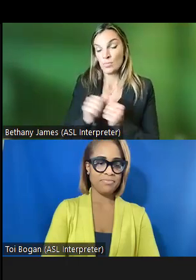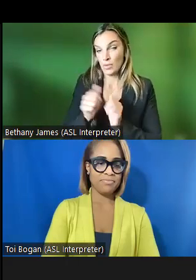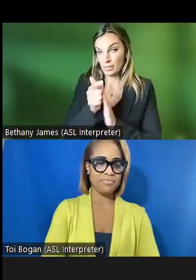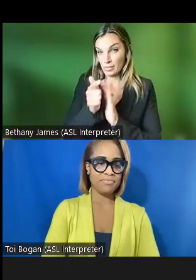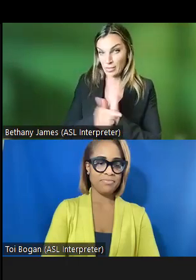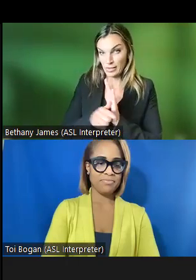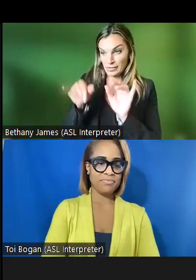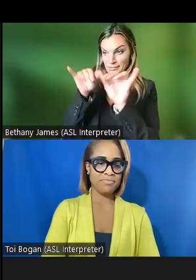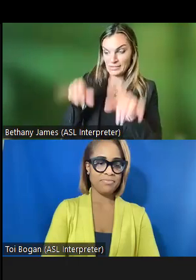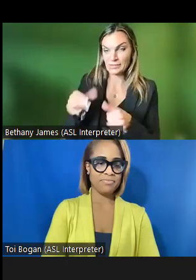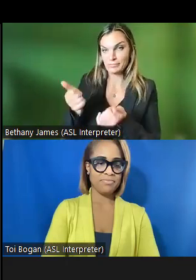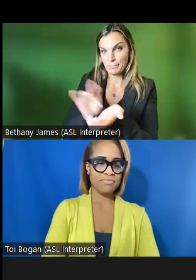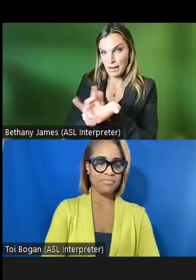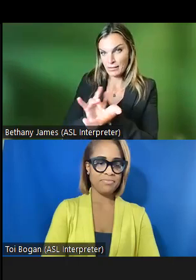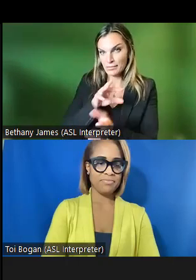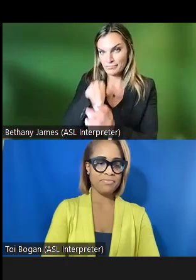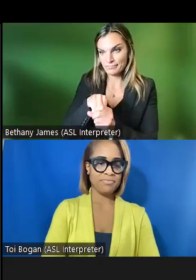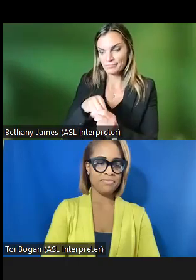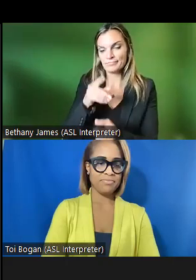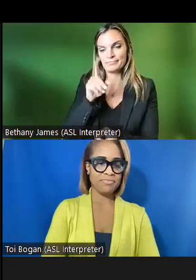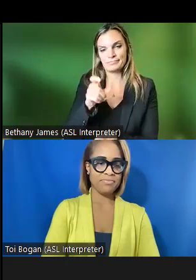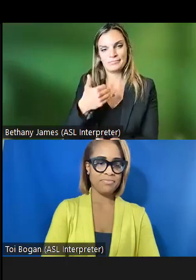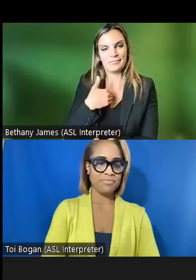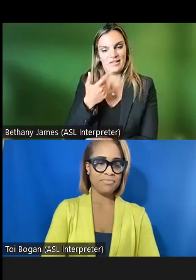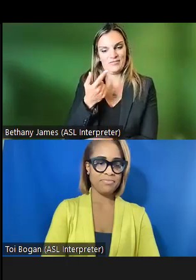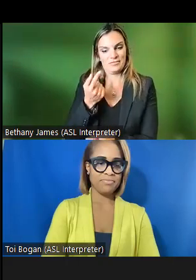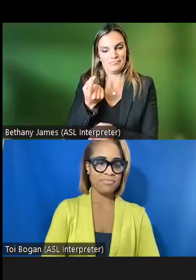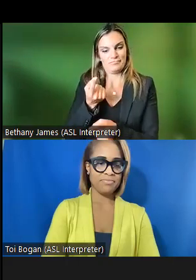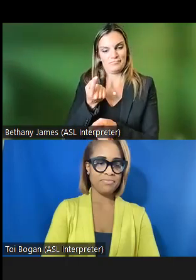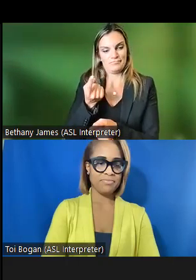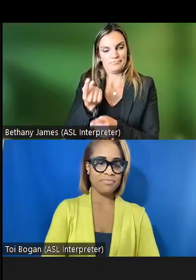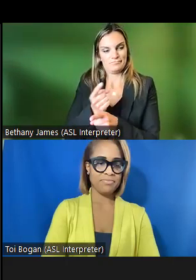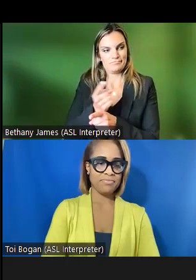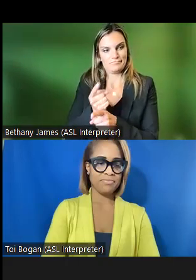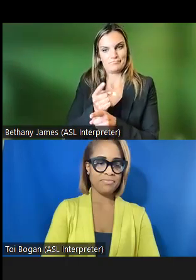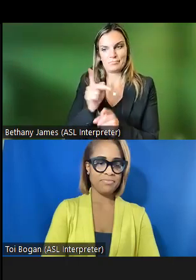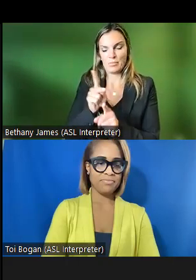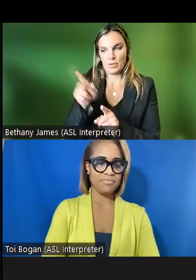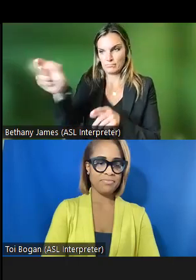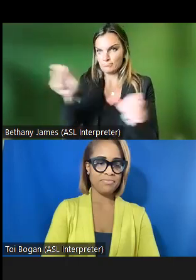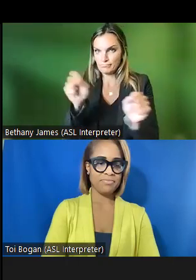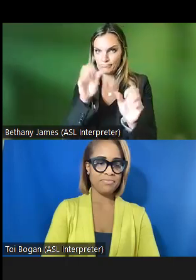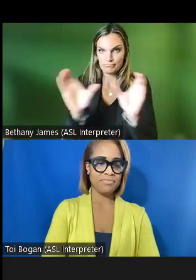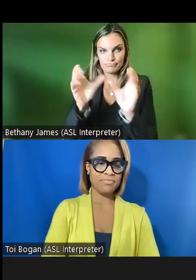or medical. You have to have the proper people who are certified and vetted to be providing those types of services.